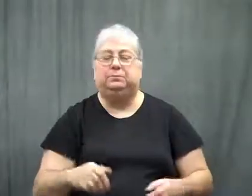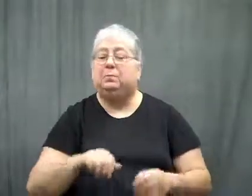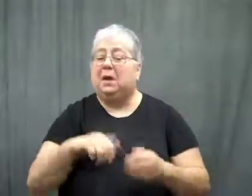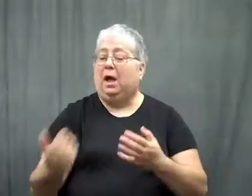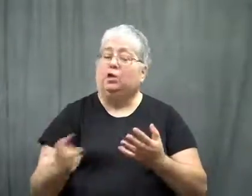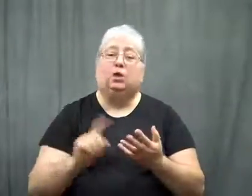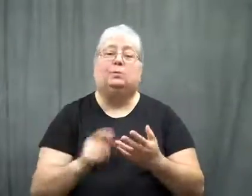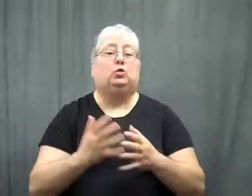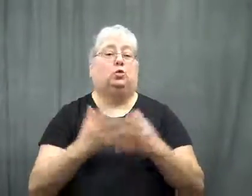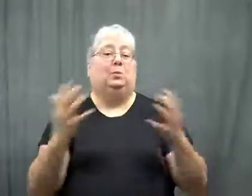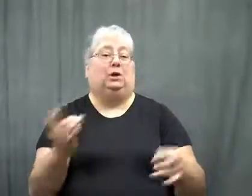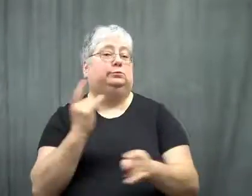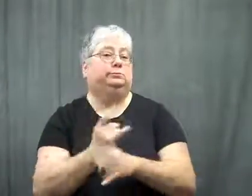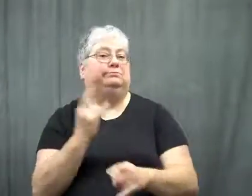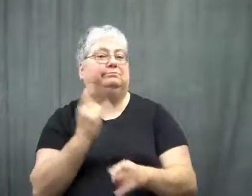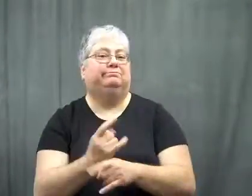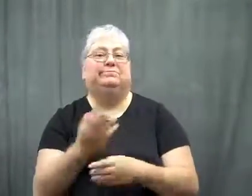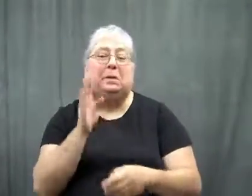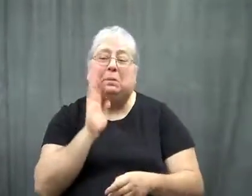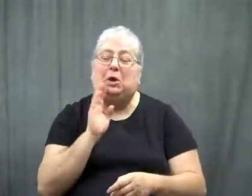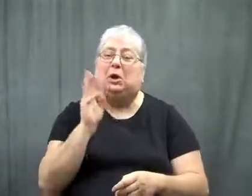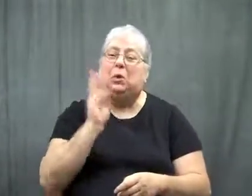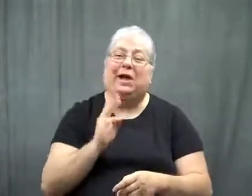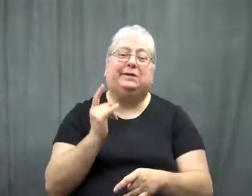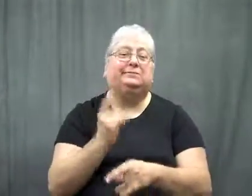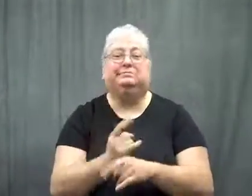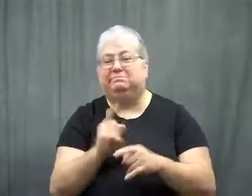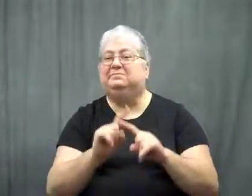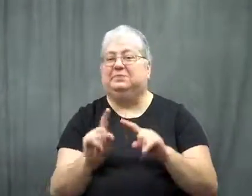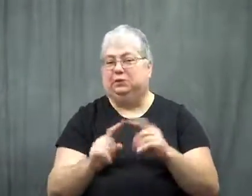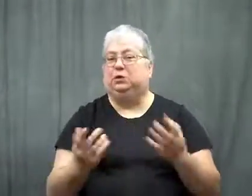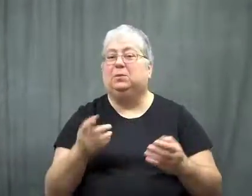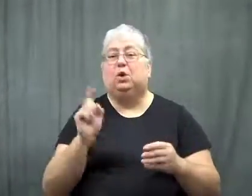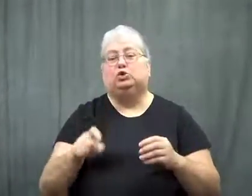Overuse of alcohol also is a risk factor.